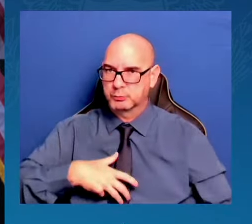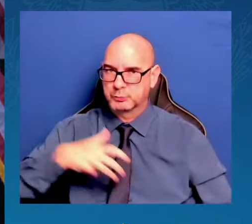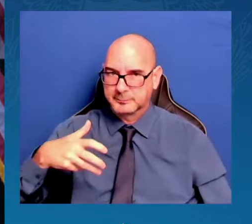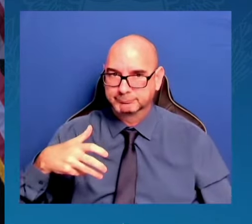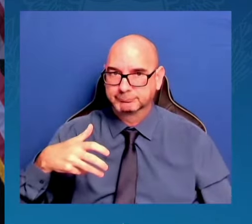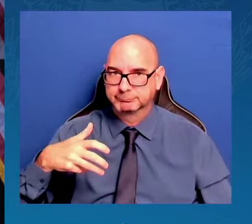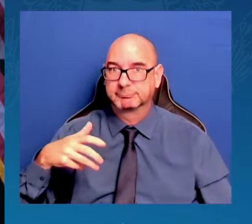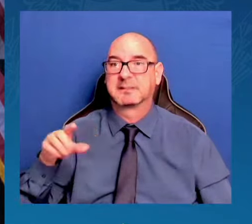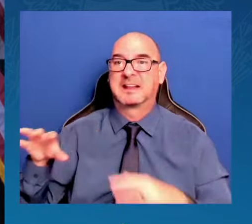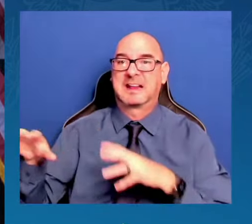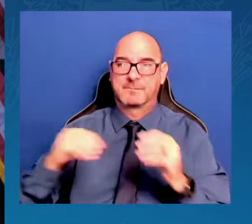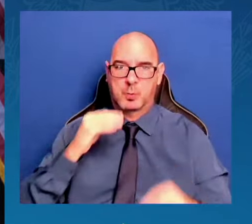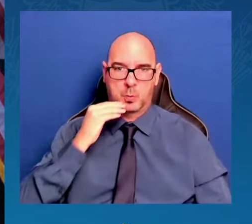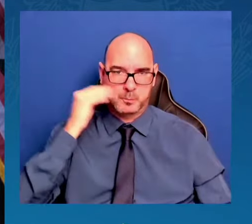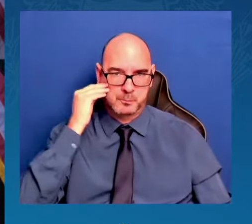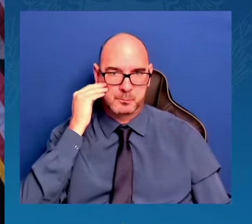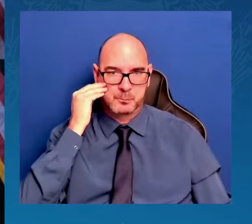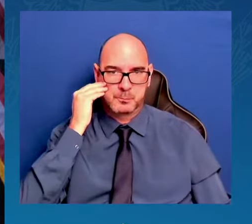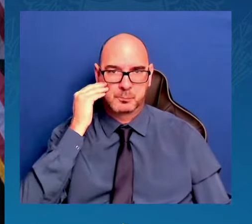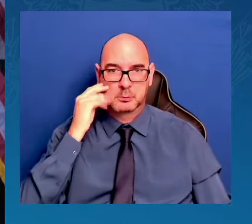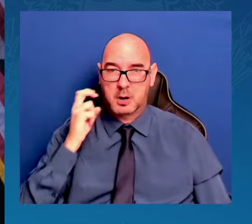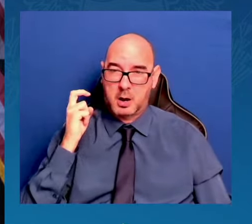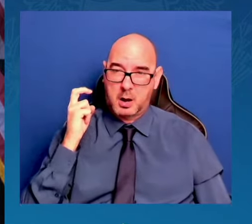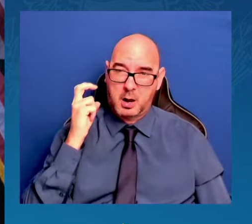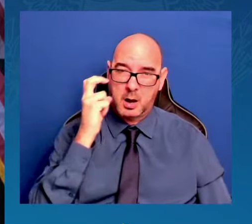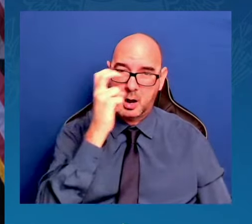and travel to another to receive care.